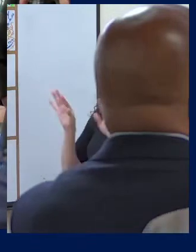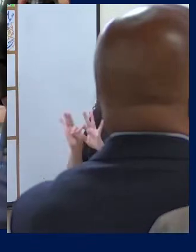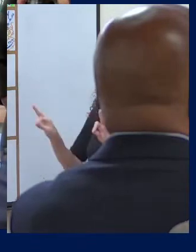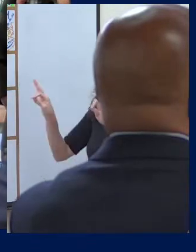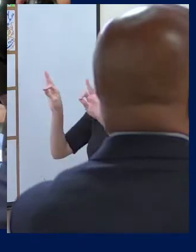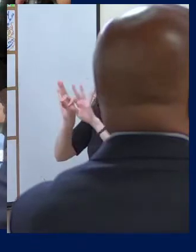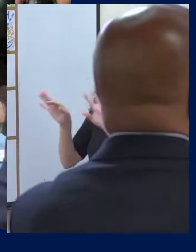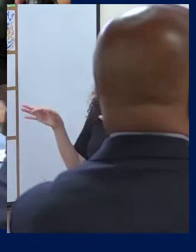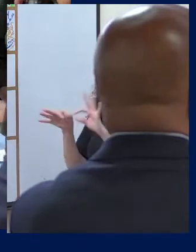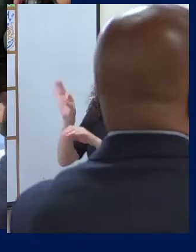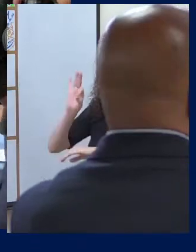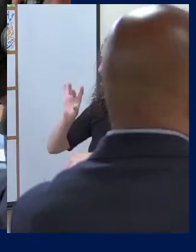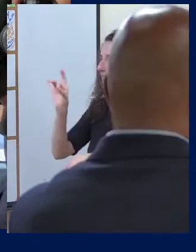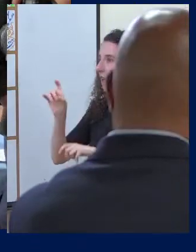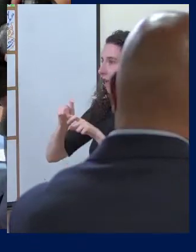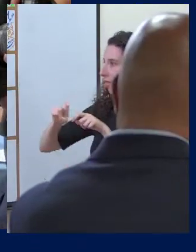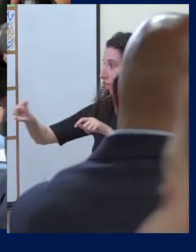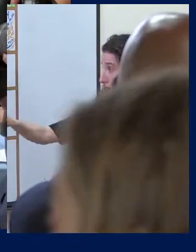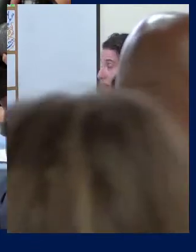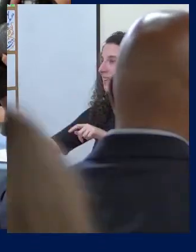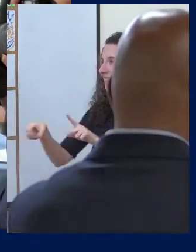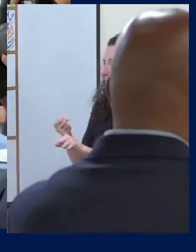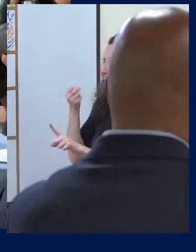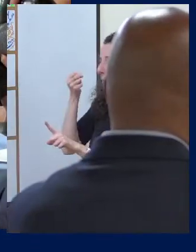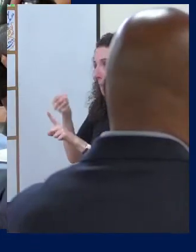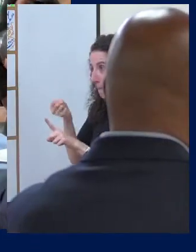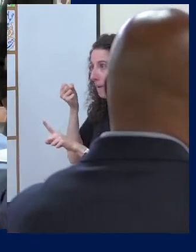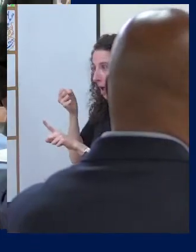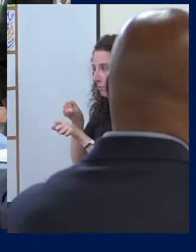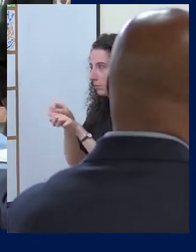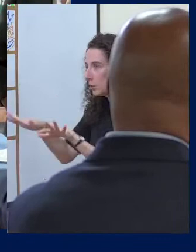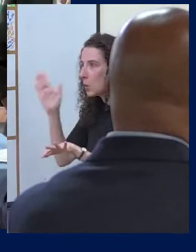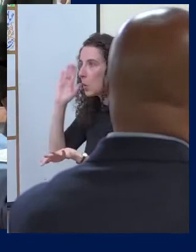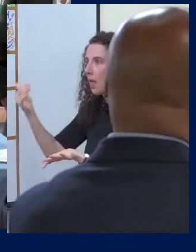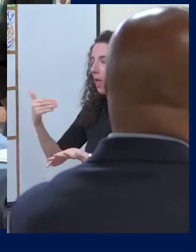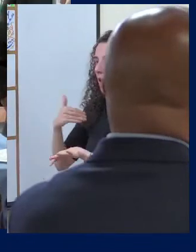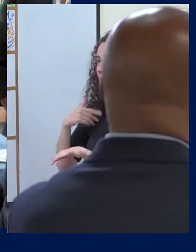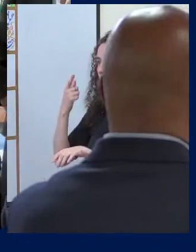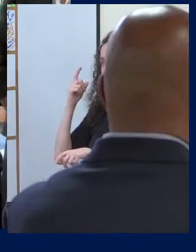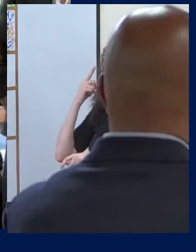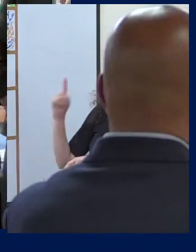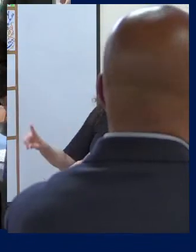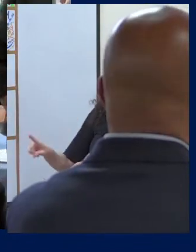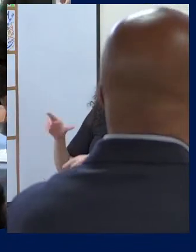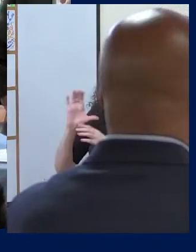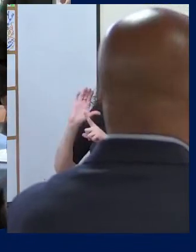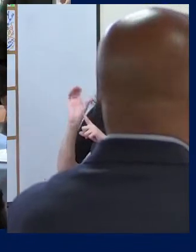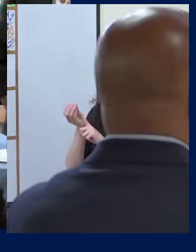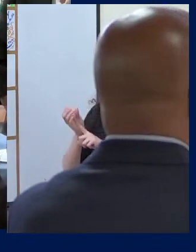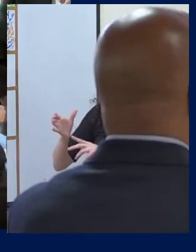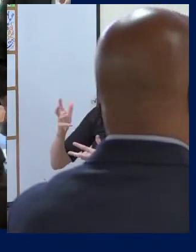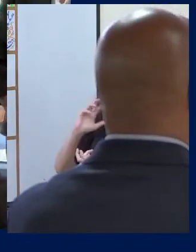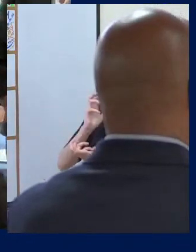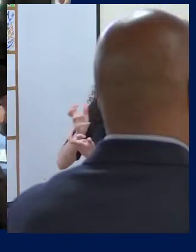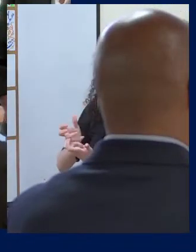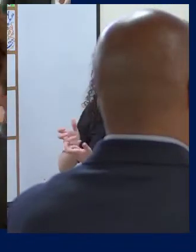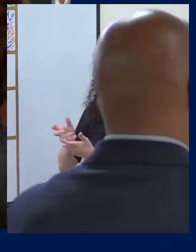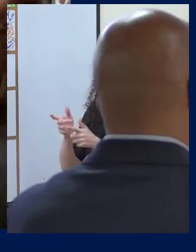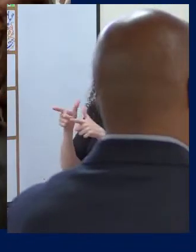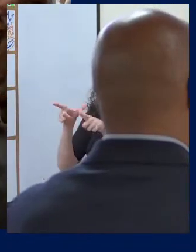and the impact that this is going to have on culturally competent and linguistically competent services, especially in our community.